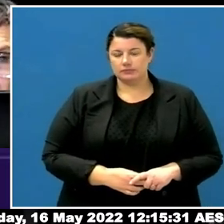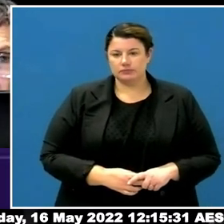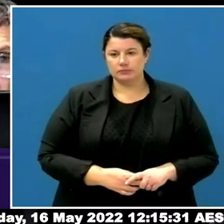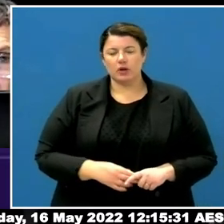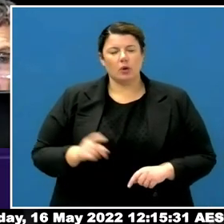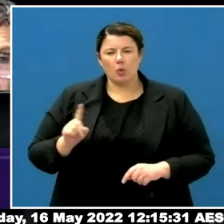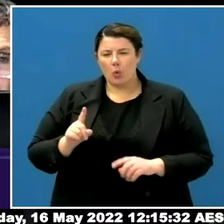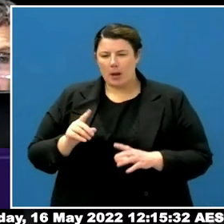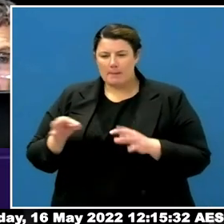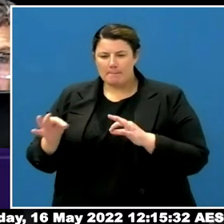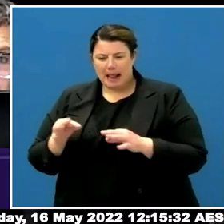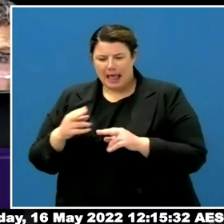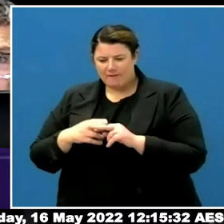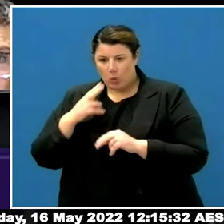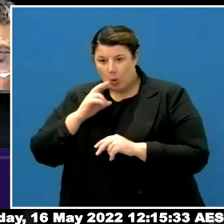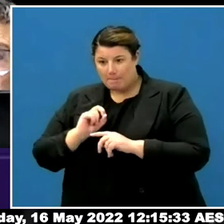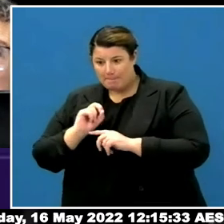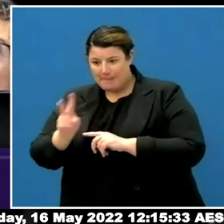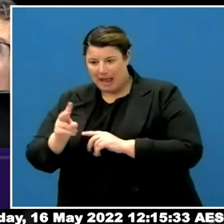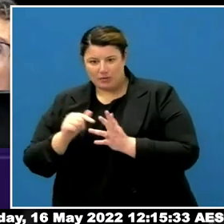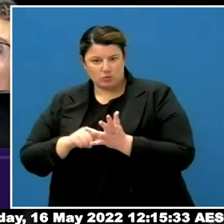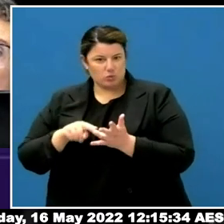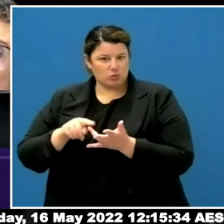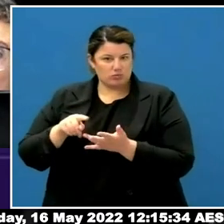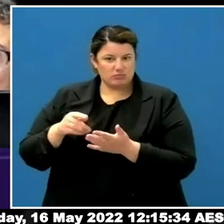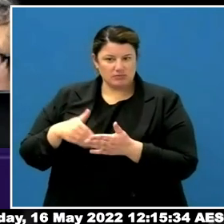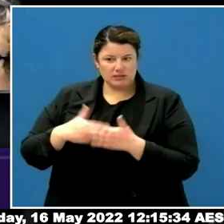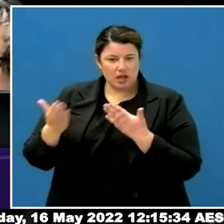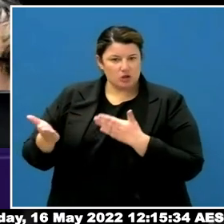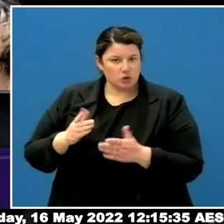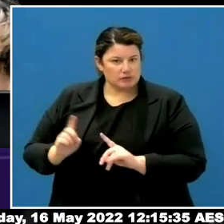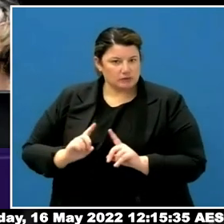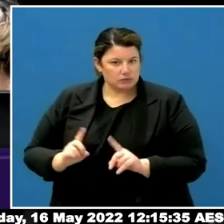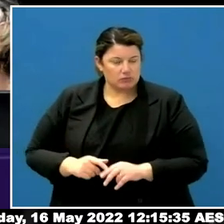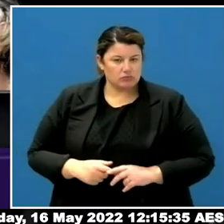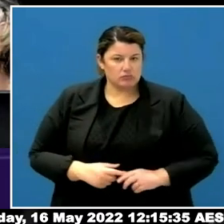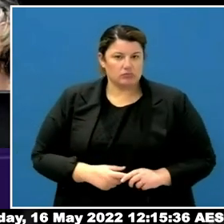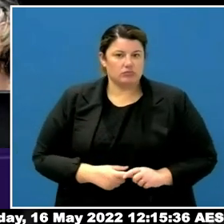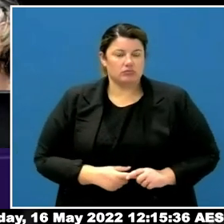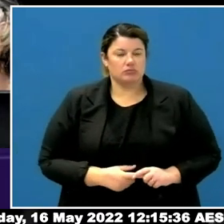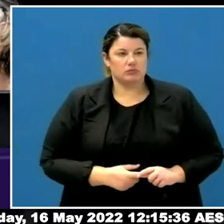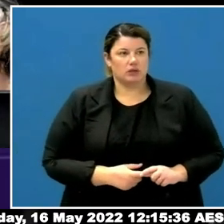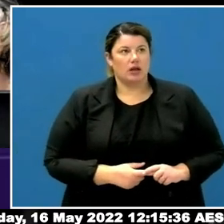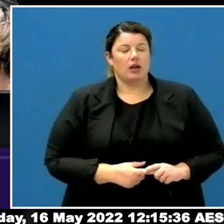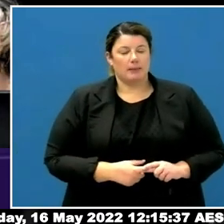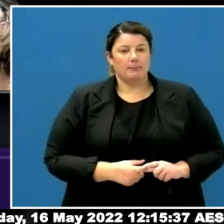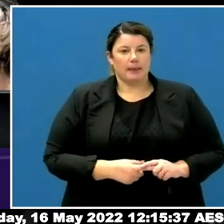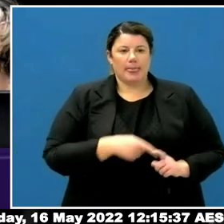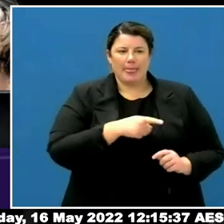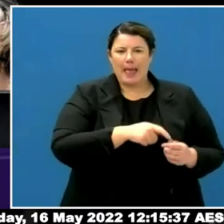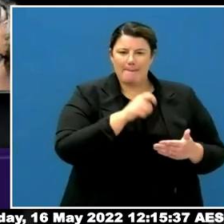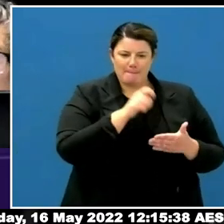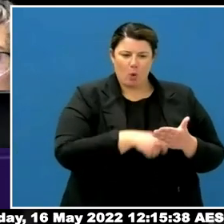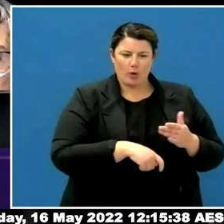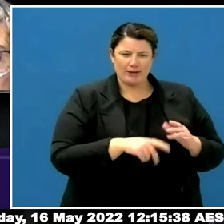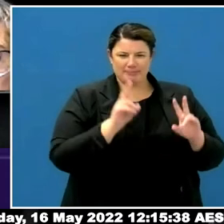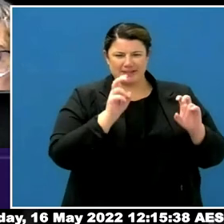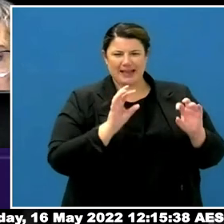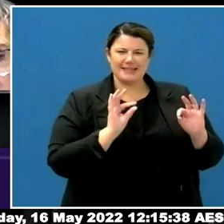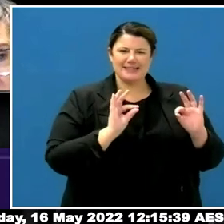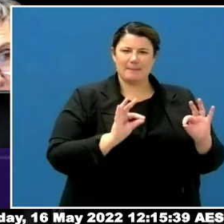That they would - they bought him a chair for a room at Cherrywood so he could